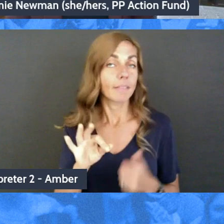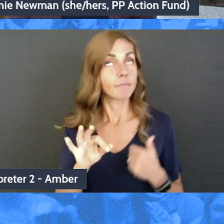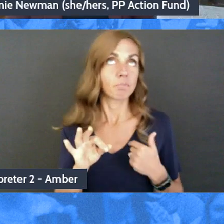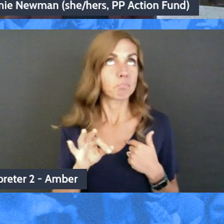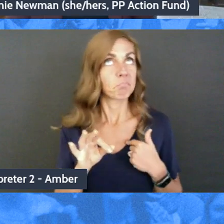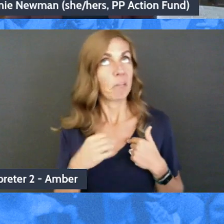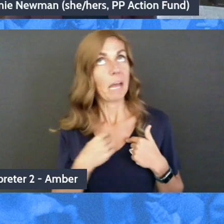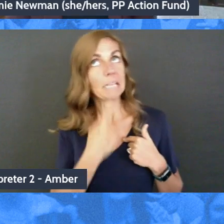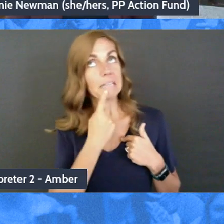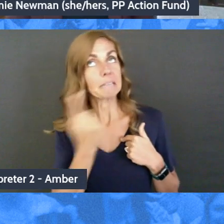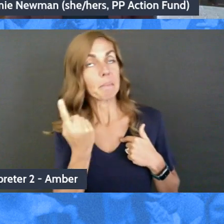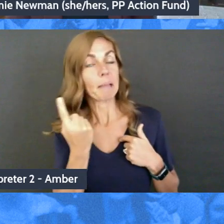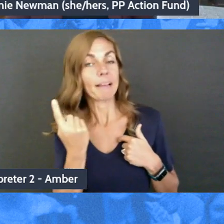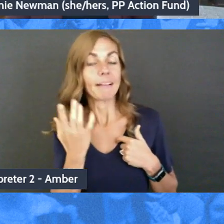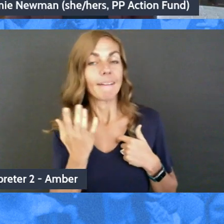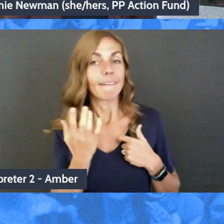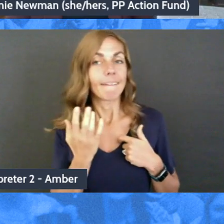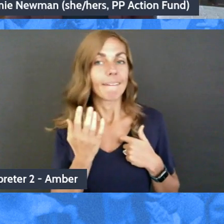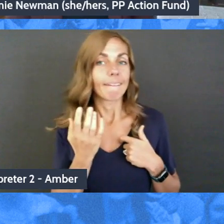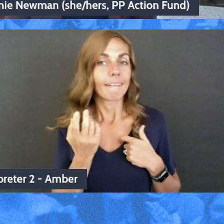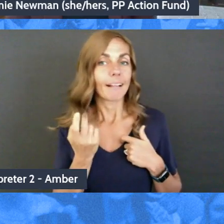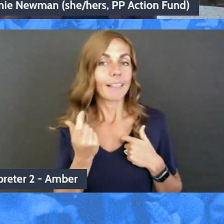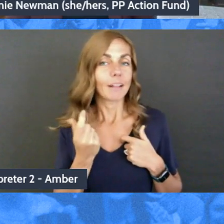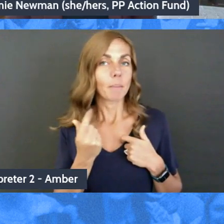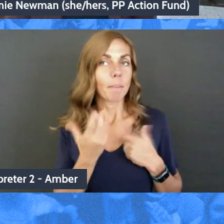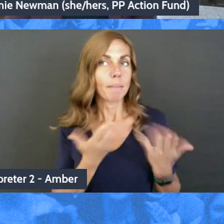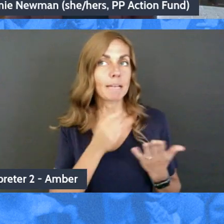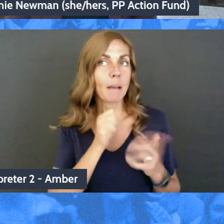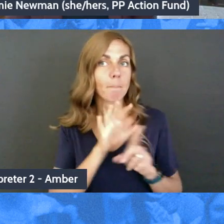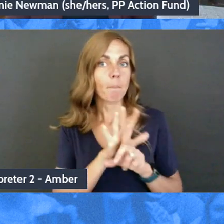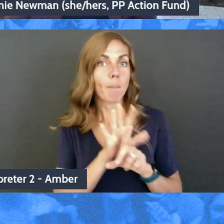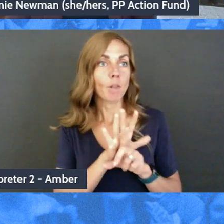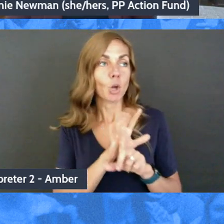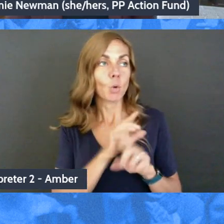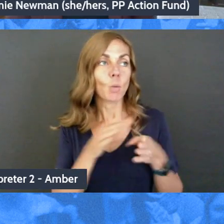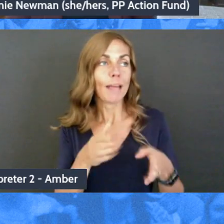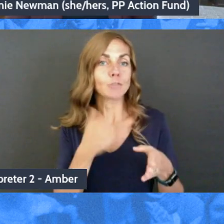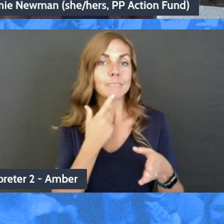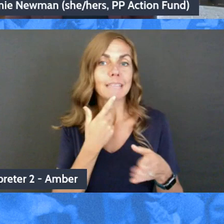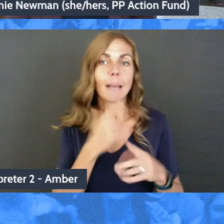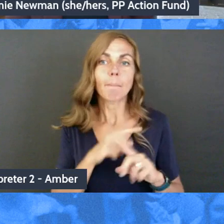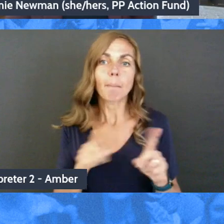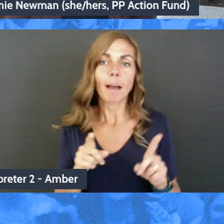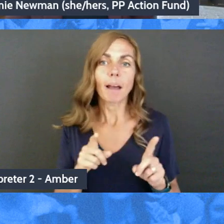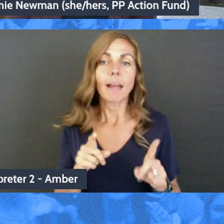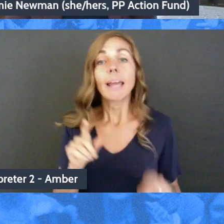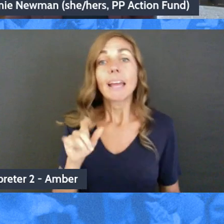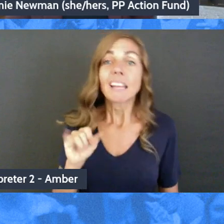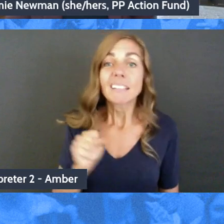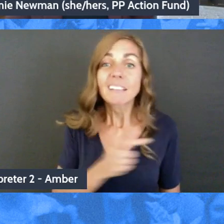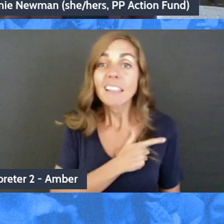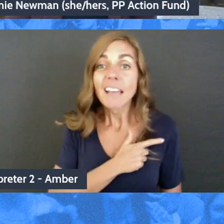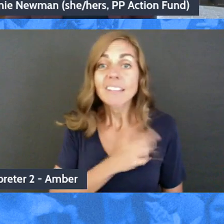or just maybe a little not popular way of saying things but it's a lazy and it's rude to try to get us back